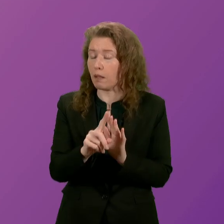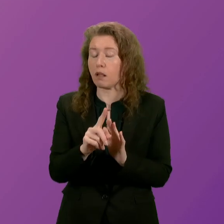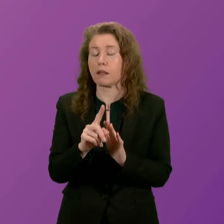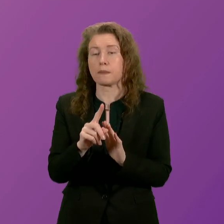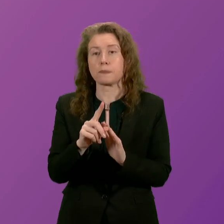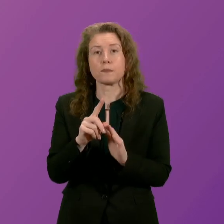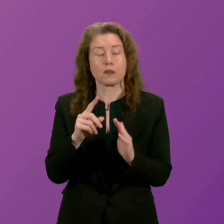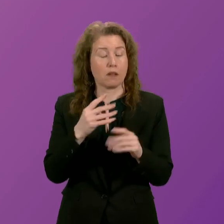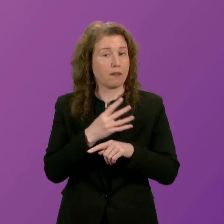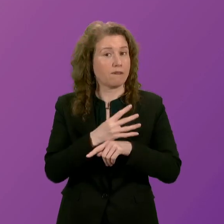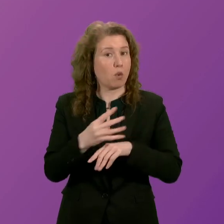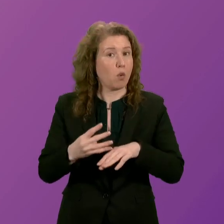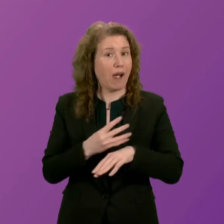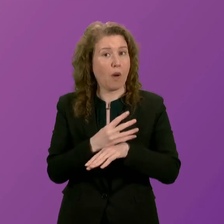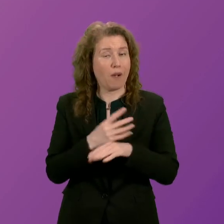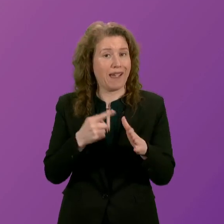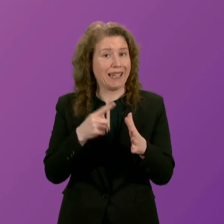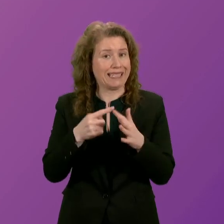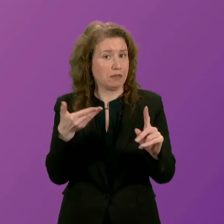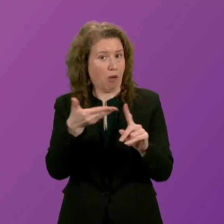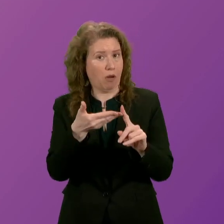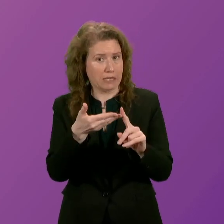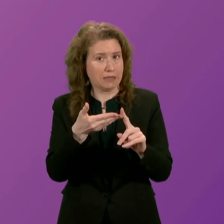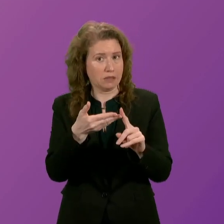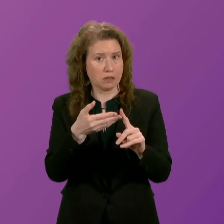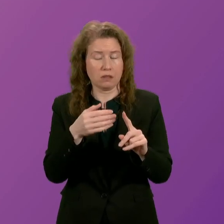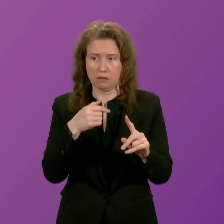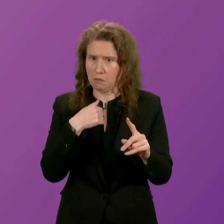On the four-hour A and E targets, the latest data shows that there has been an improvement